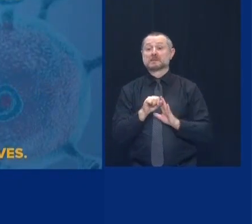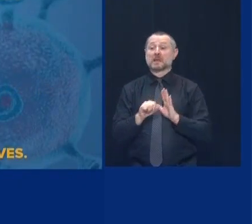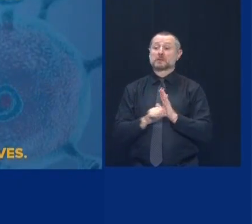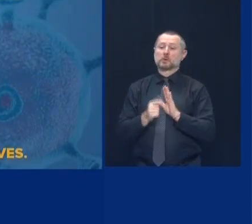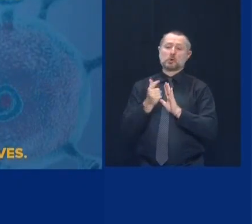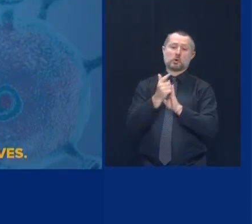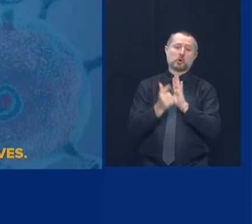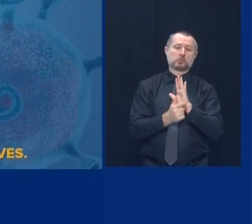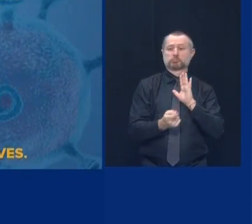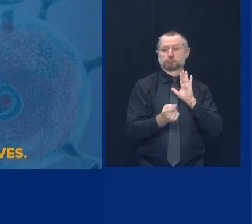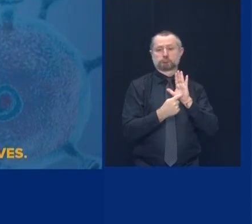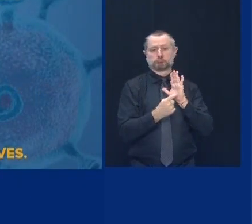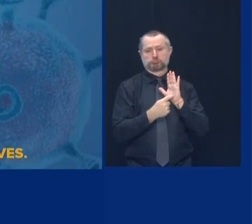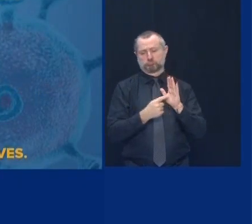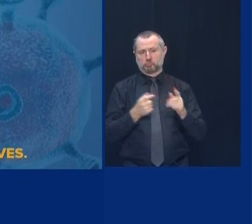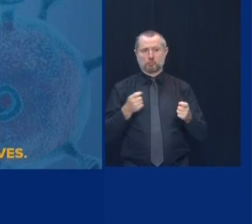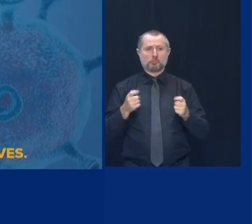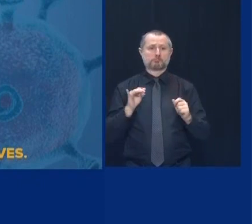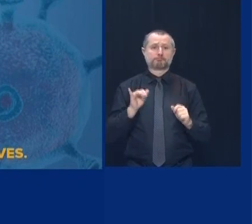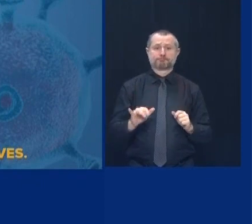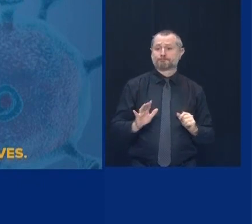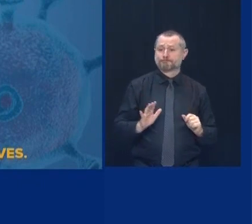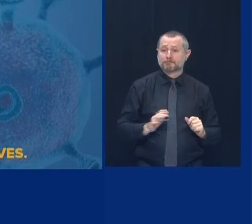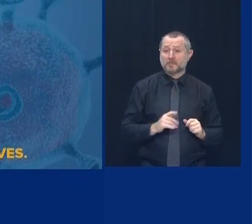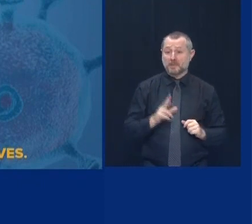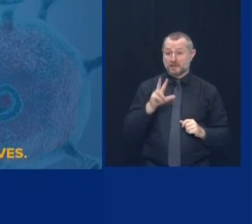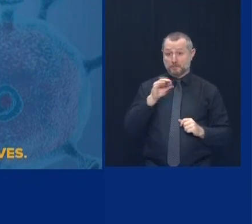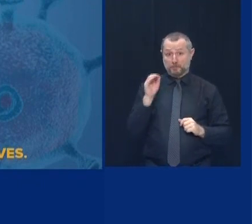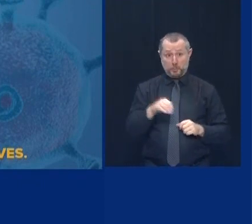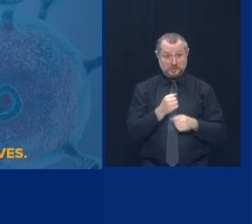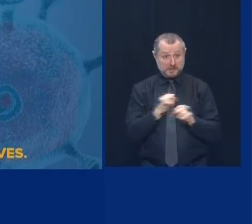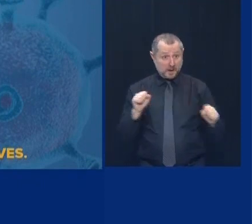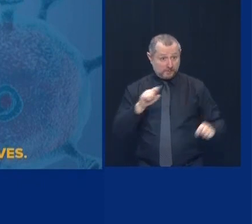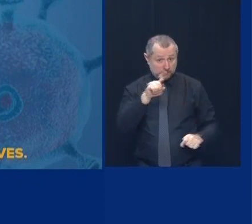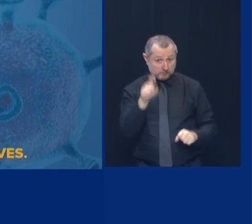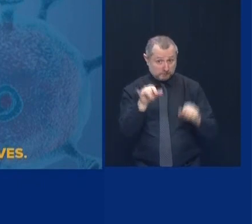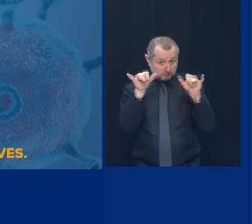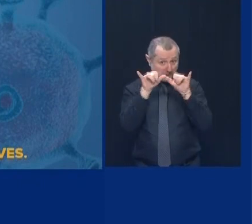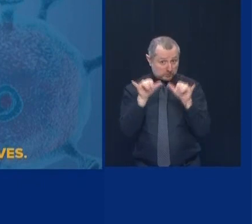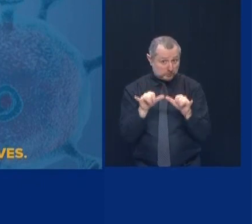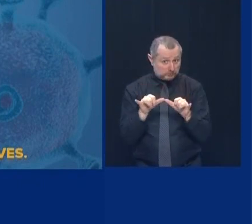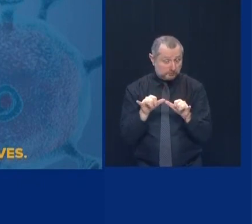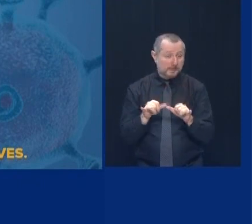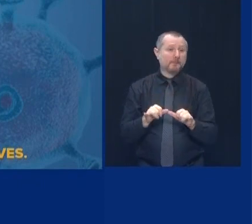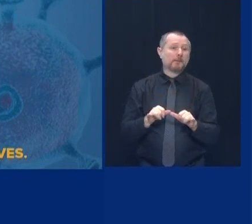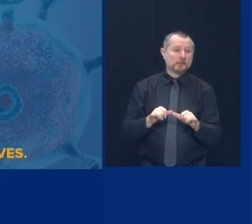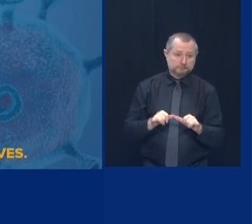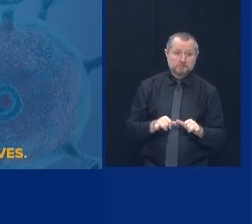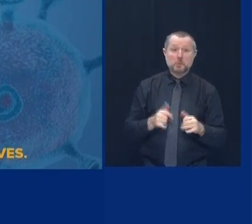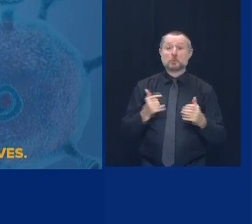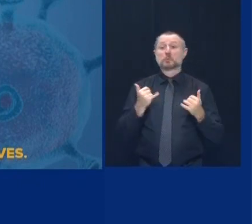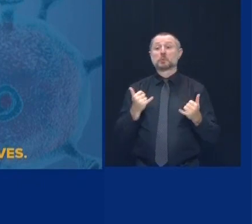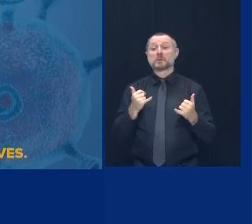FLUCTUATIONS. IT IS CONFUSING BUT IT IS ALSO IRRELEVANT.